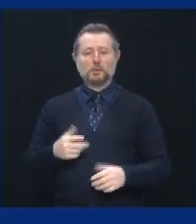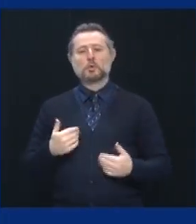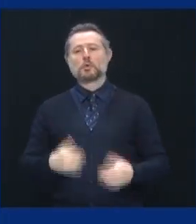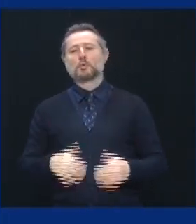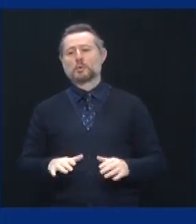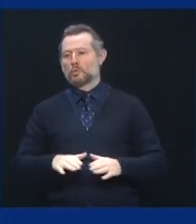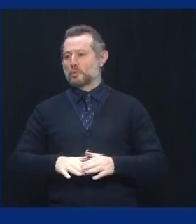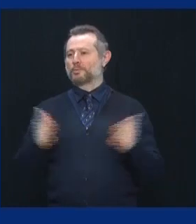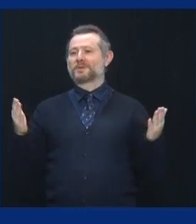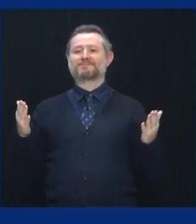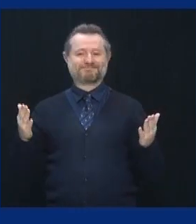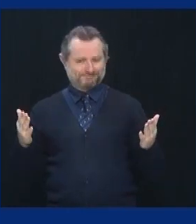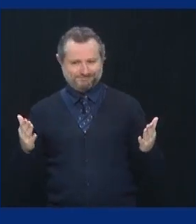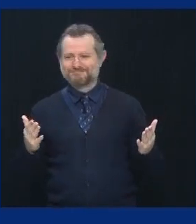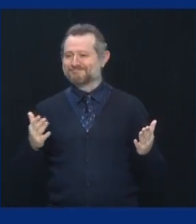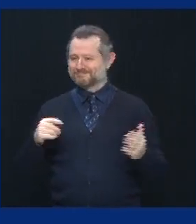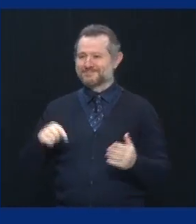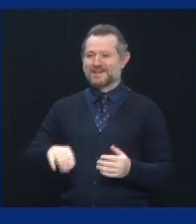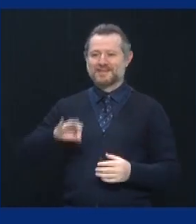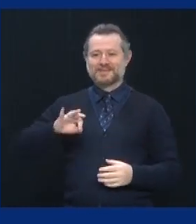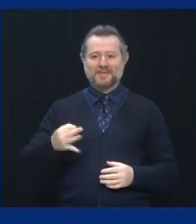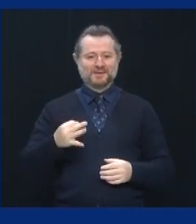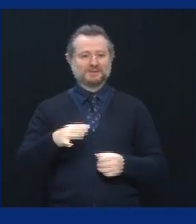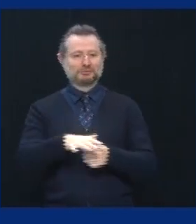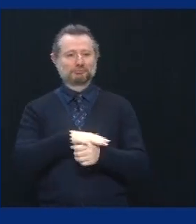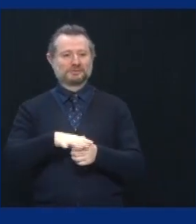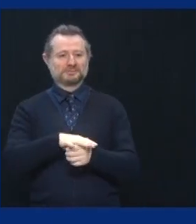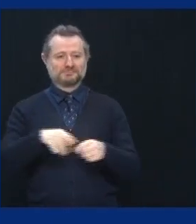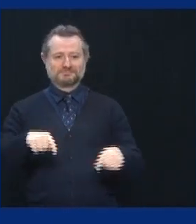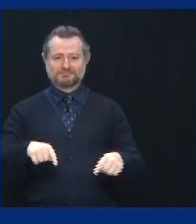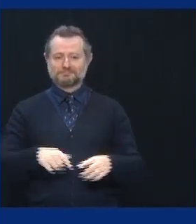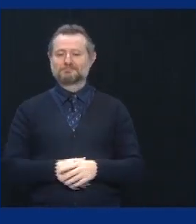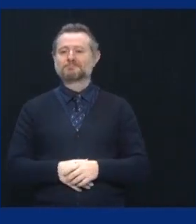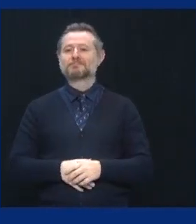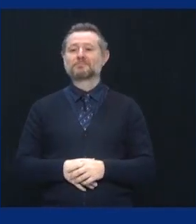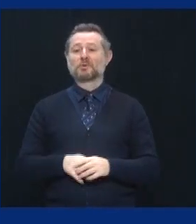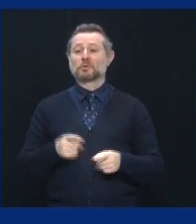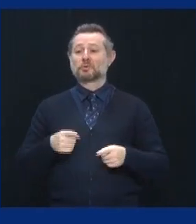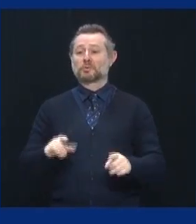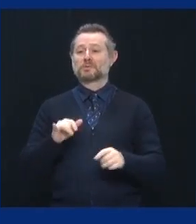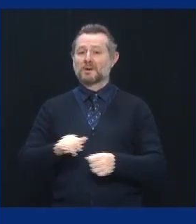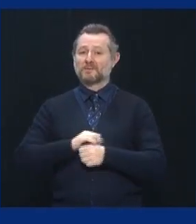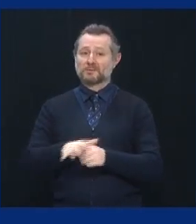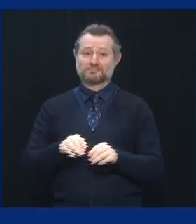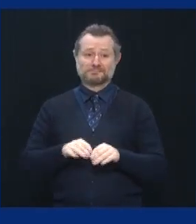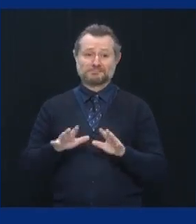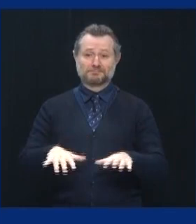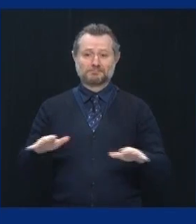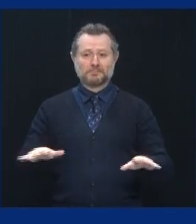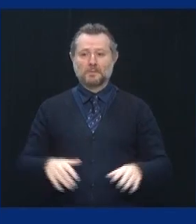AGAIN AND FOR THE OPPORTUNITY TO PARTNER WITH YOU TO ENSURE THAT THIS VACCINATION LOCATION OPENED RIGHT HERE IN THE NINTH